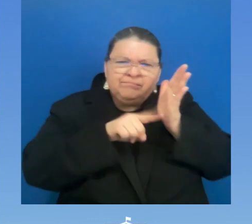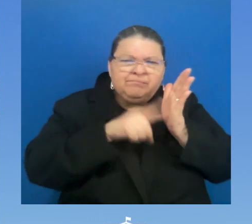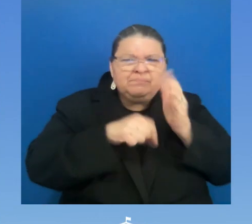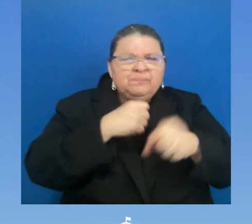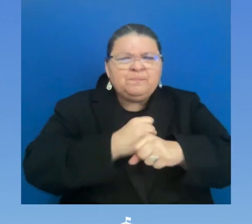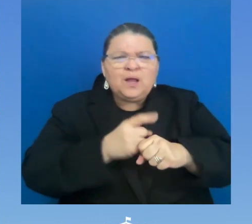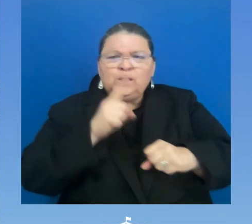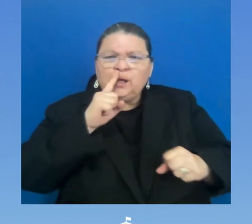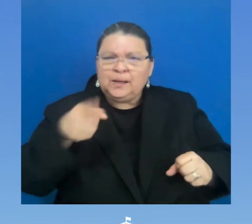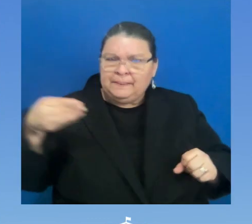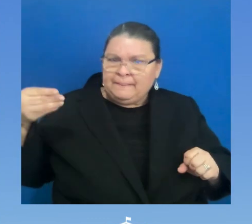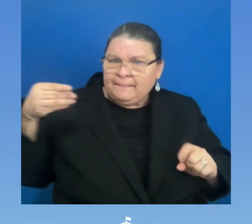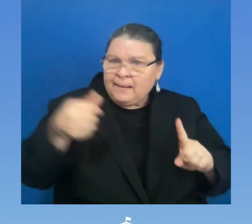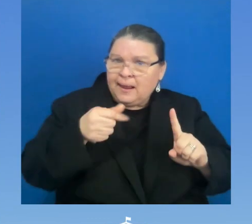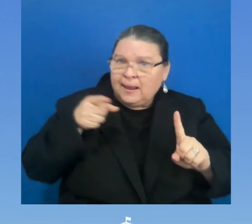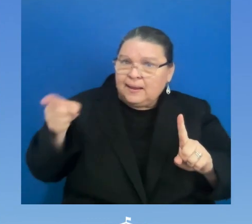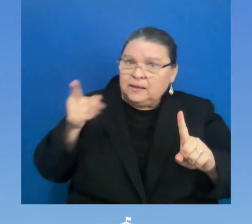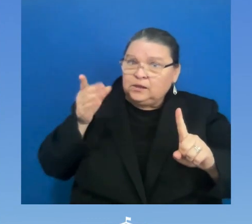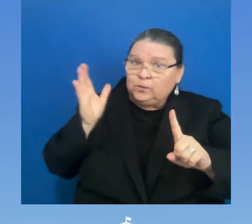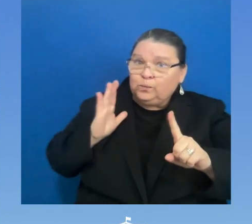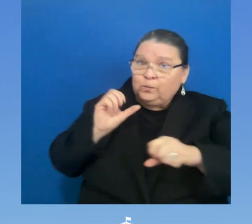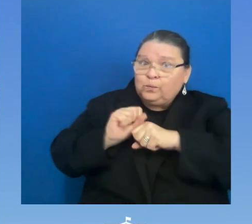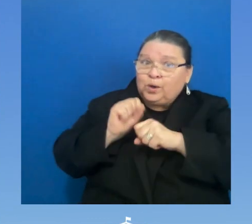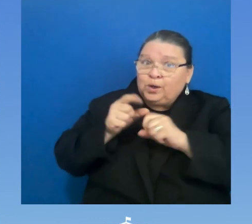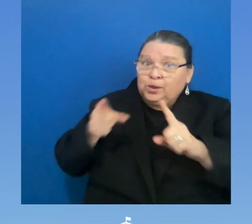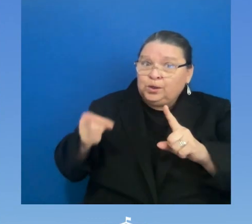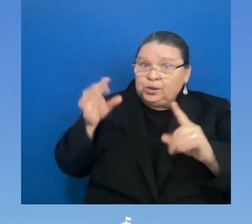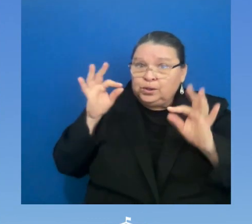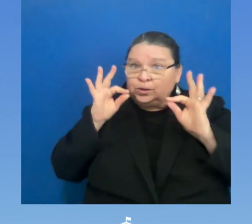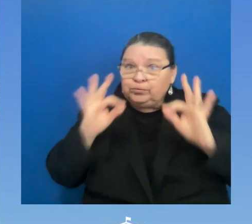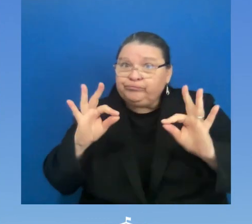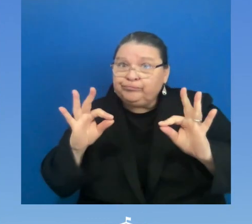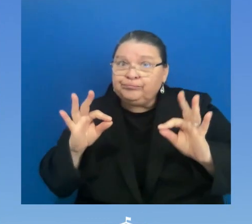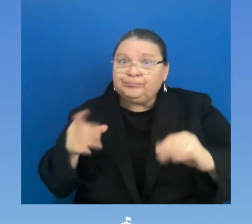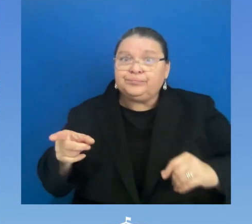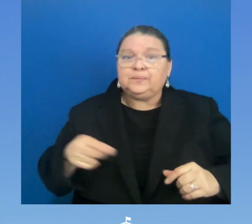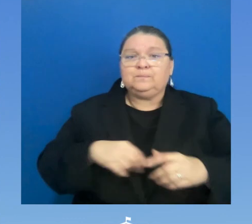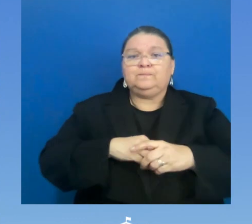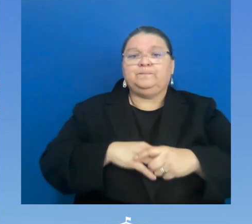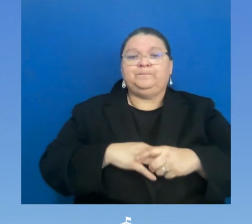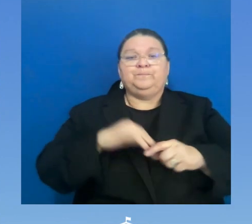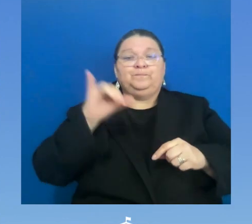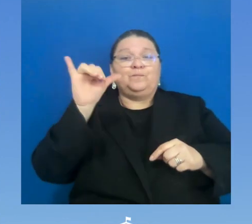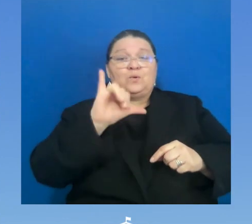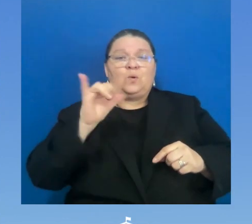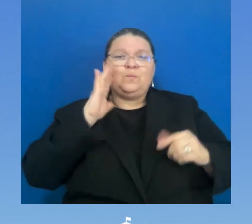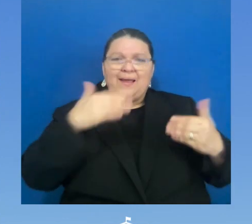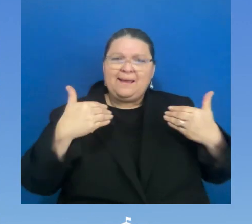We're also proud to play a role in pay equity and pay transparency executive order, the Vice President announced a few minutes ago.